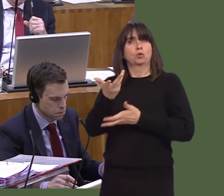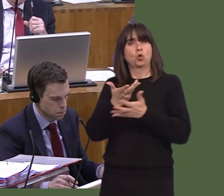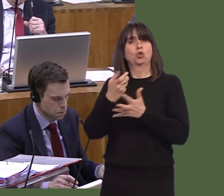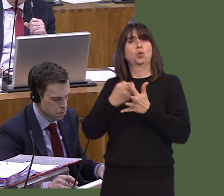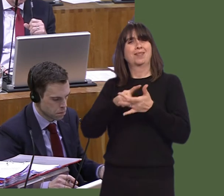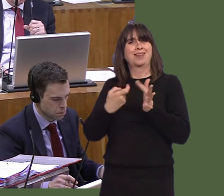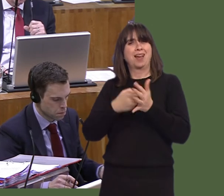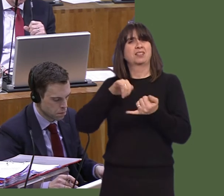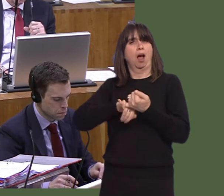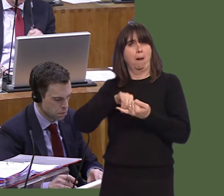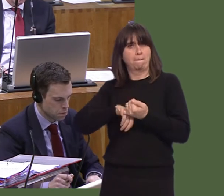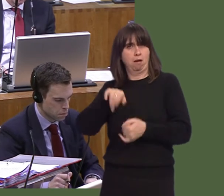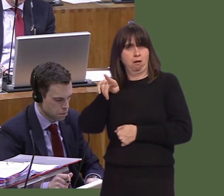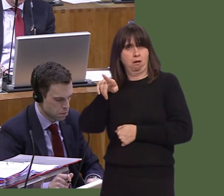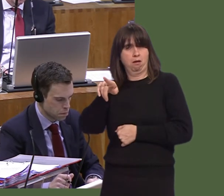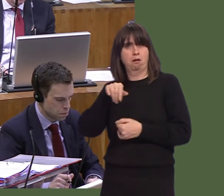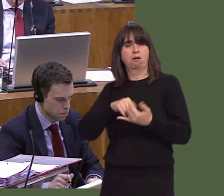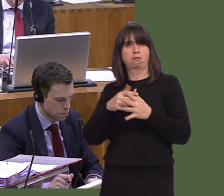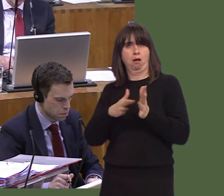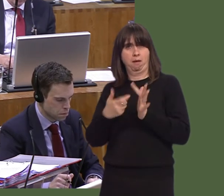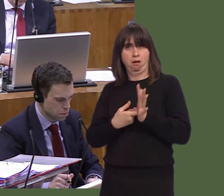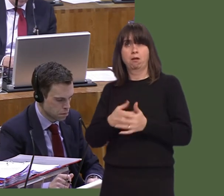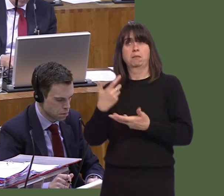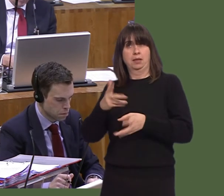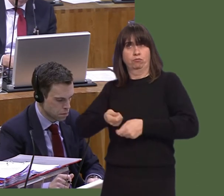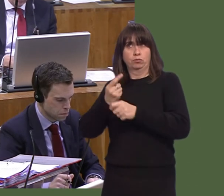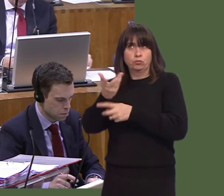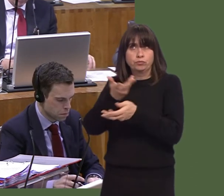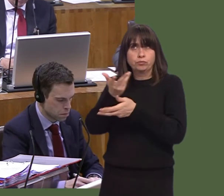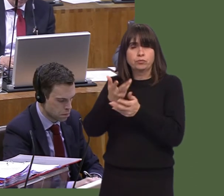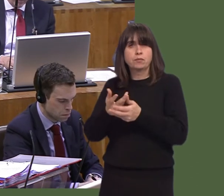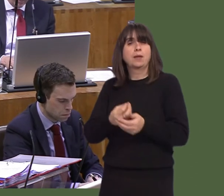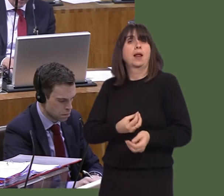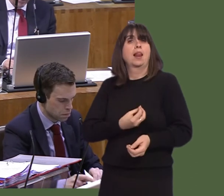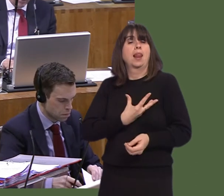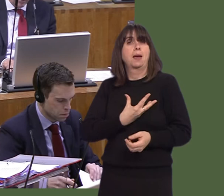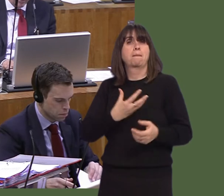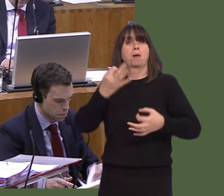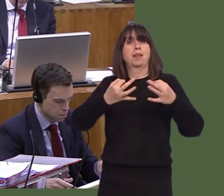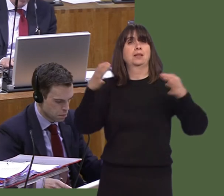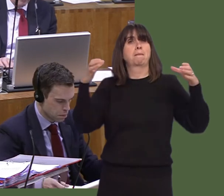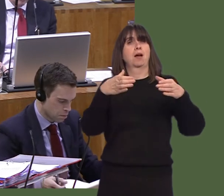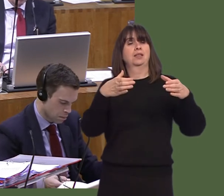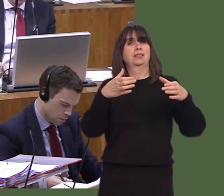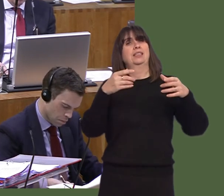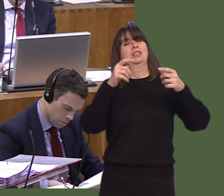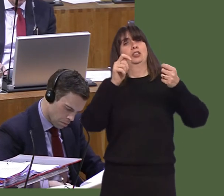So, all these things have to be examined carefully as we look at the potential devolution of justice. The jurisdiction point, to me, is unanswerable.